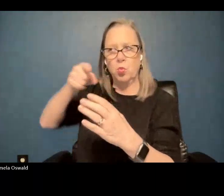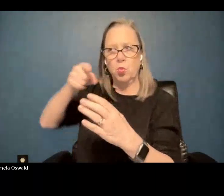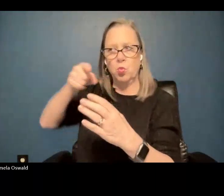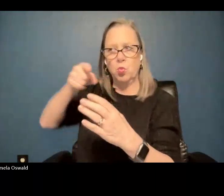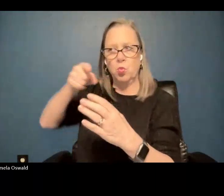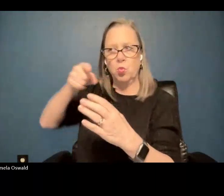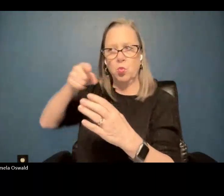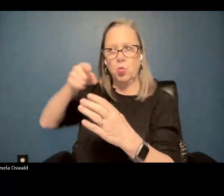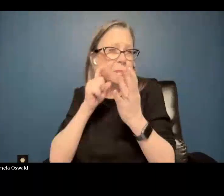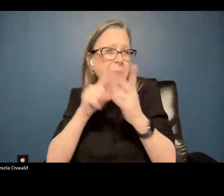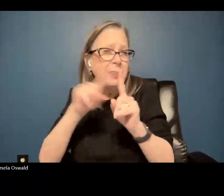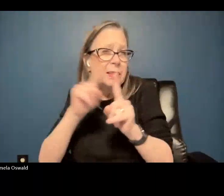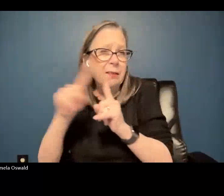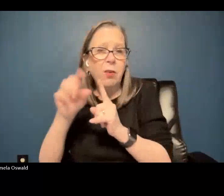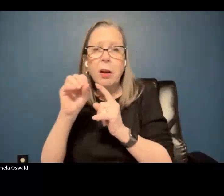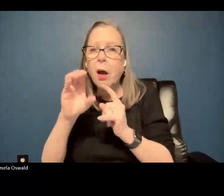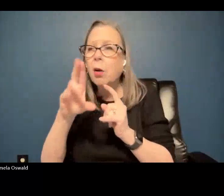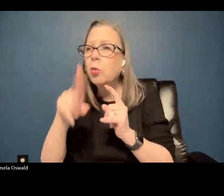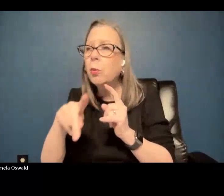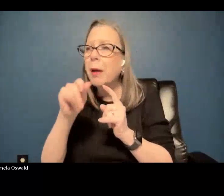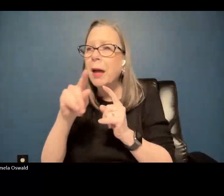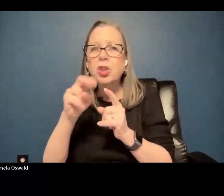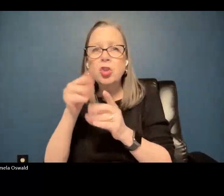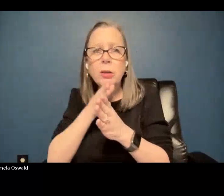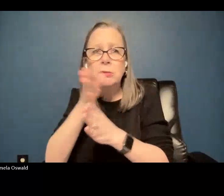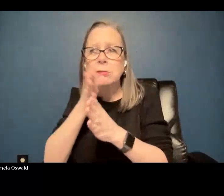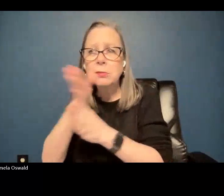the industry and and you know, we're able to kind of isolate those